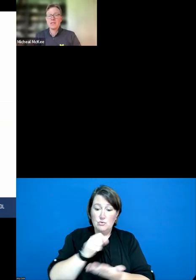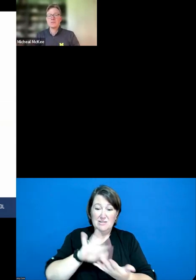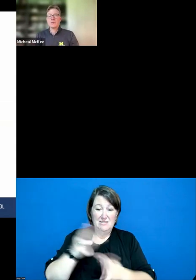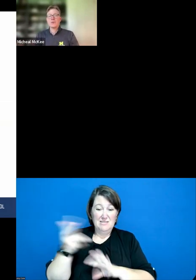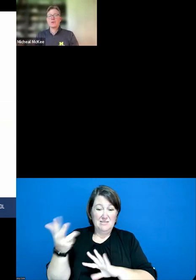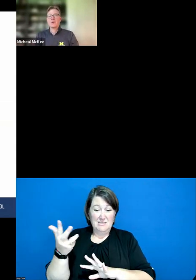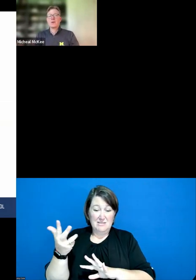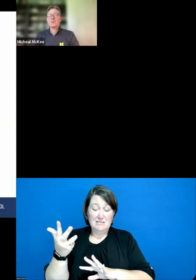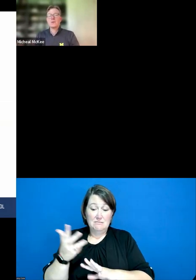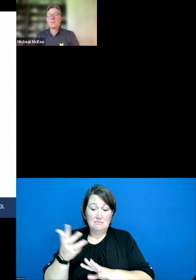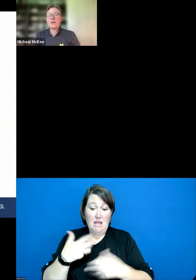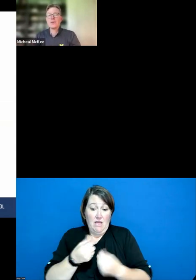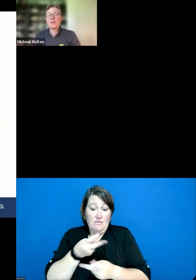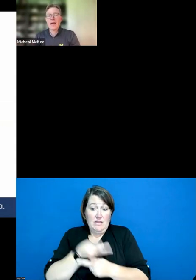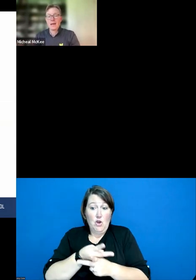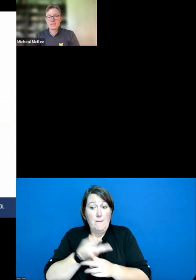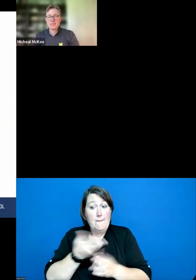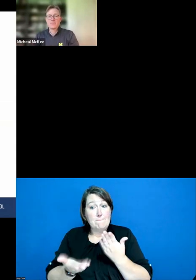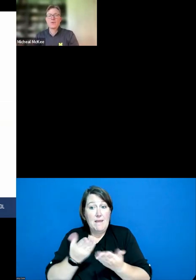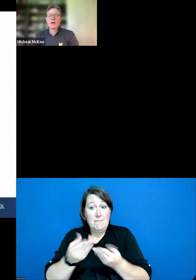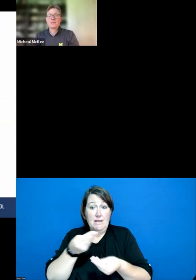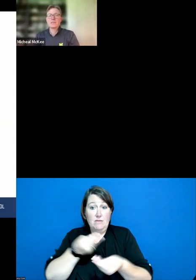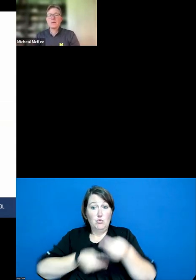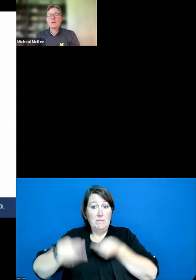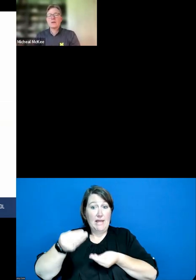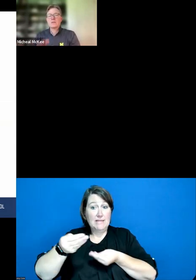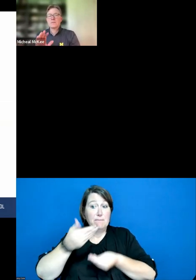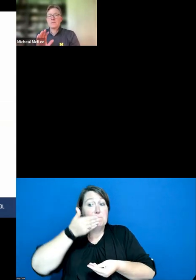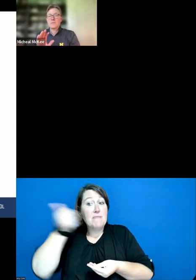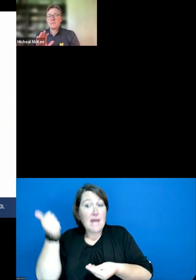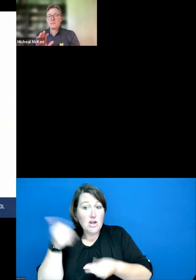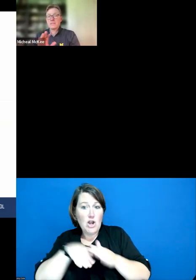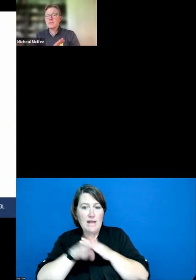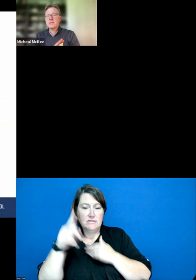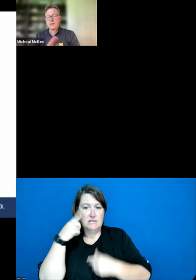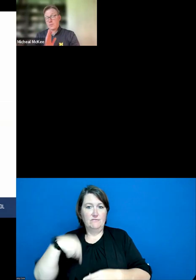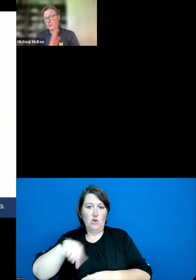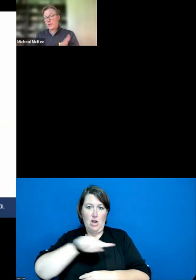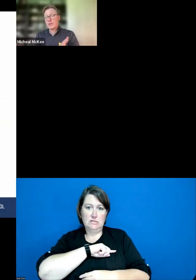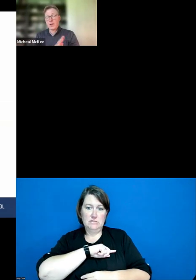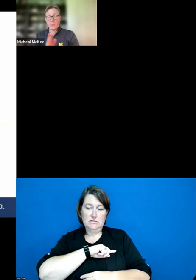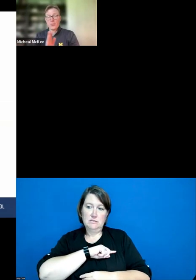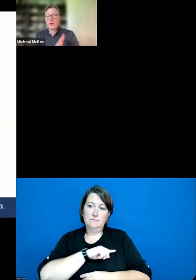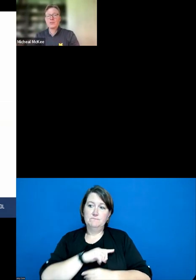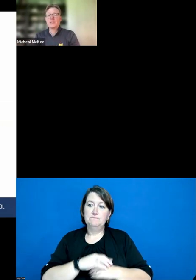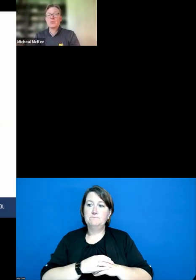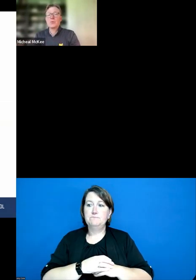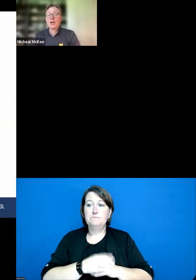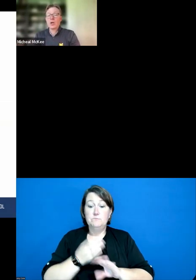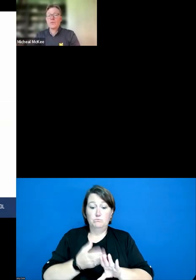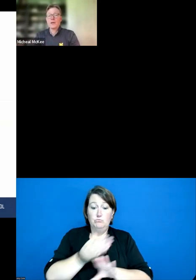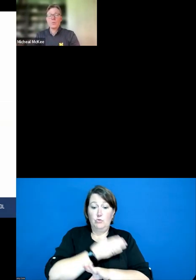insert some better access for us. Since prior to COVID,